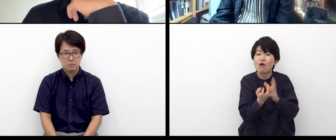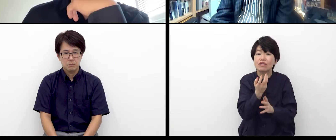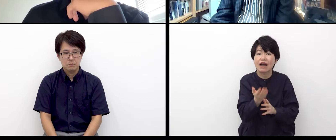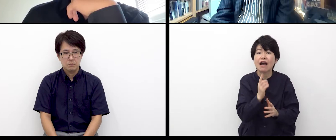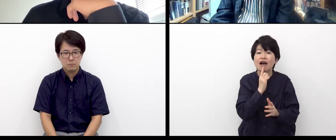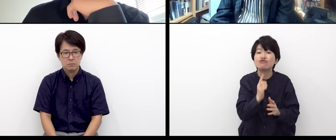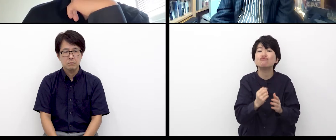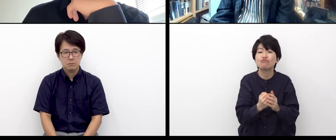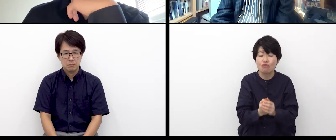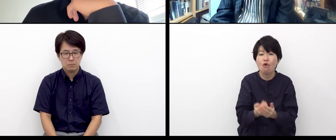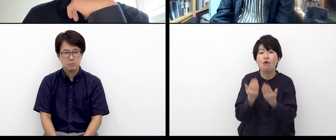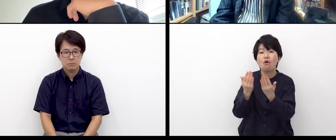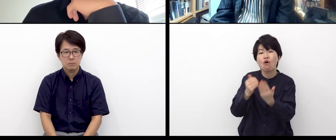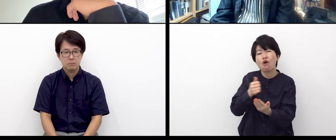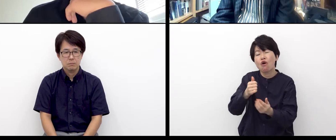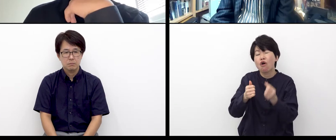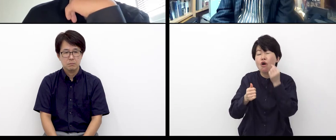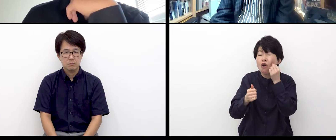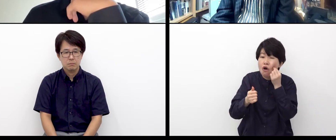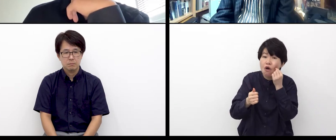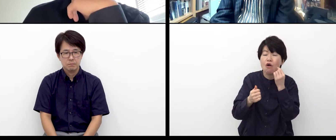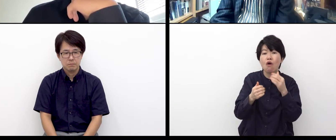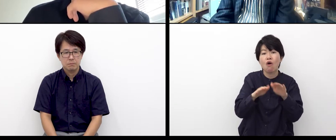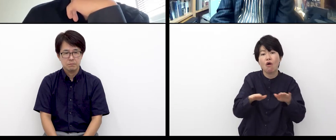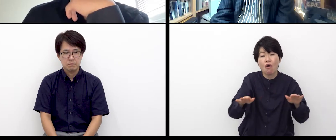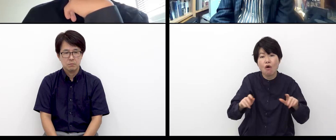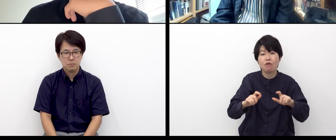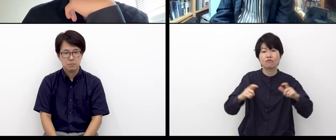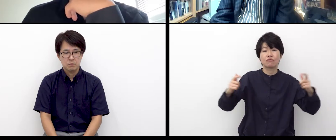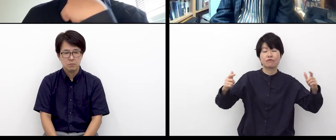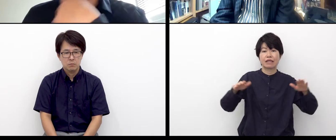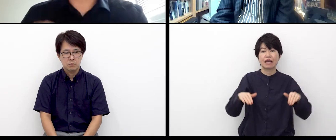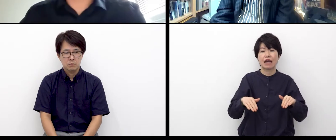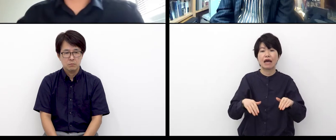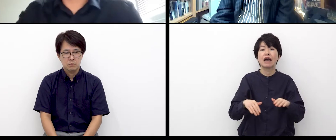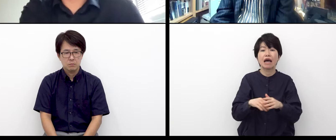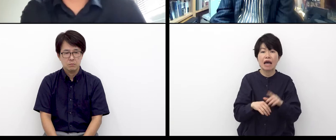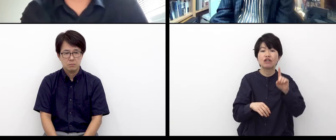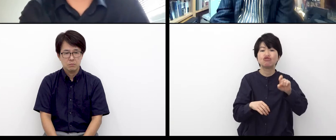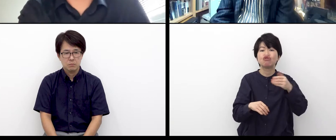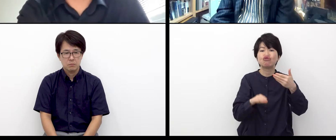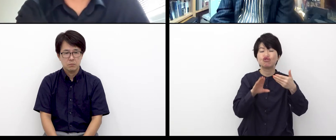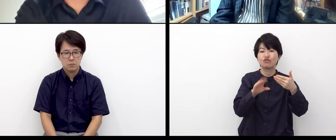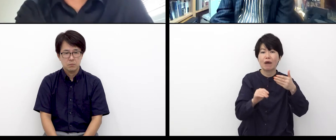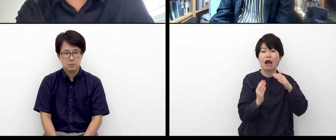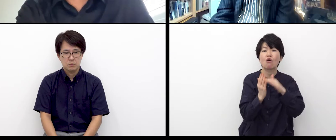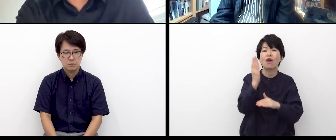the number of truant students increased. It’s over 190,000 and the biggest in history.